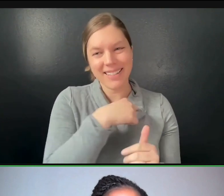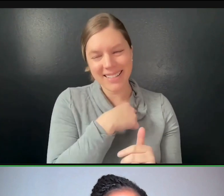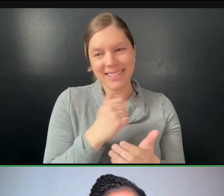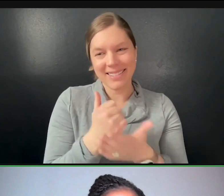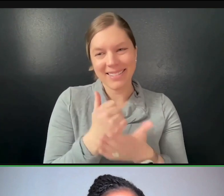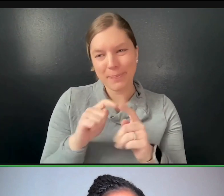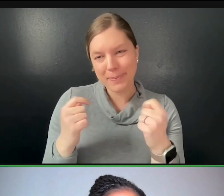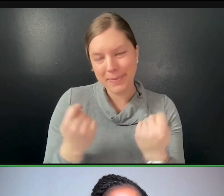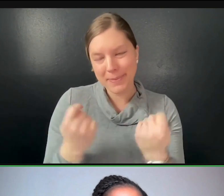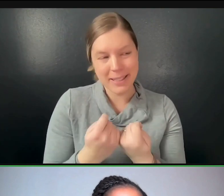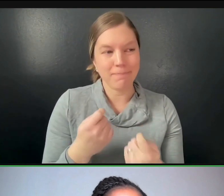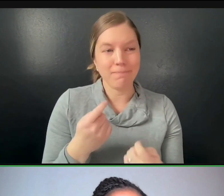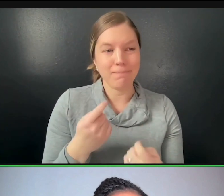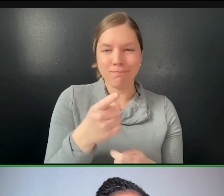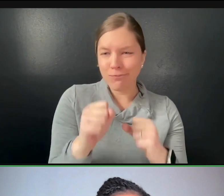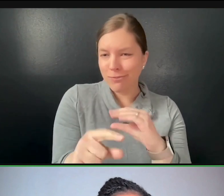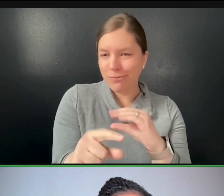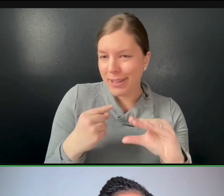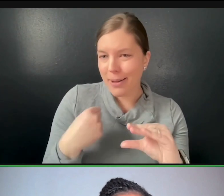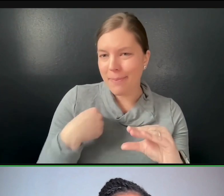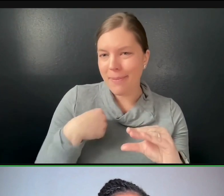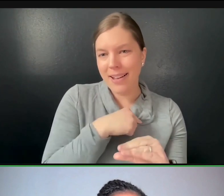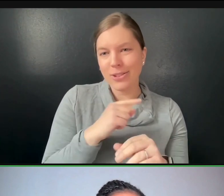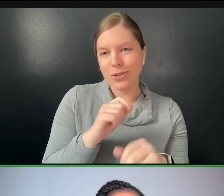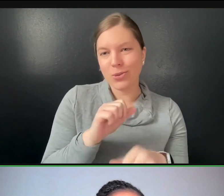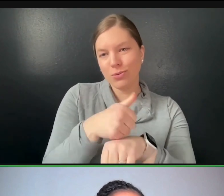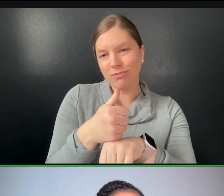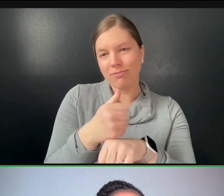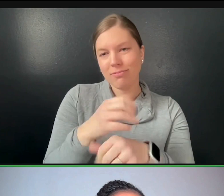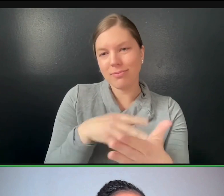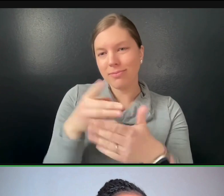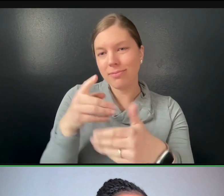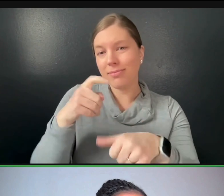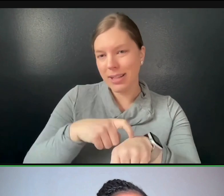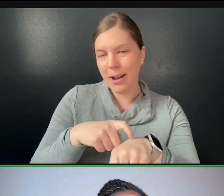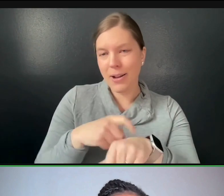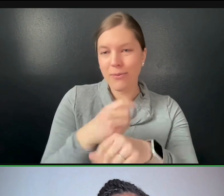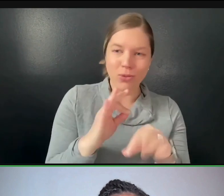we can schedule something if you shoot us an email.